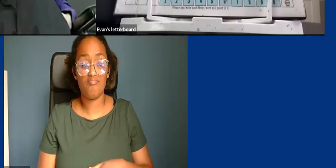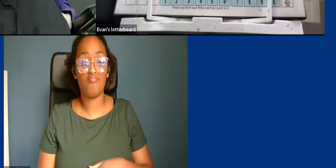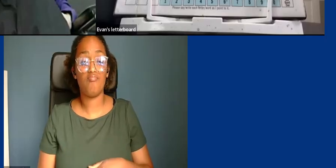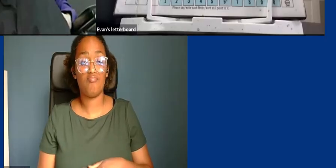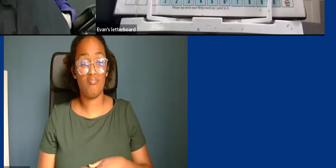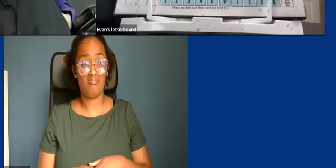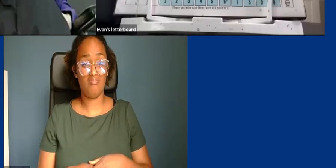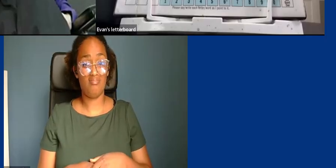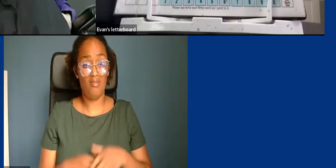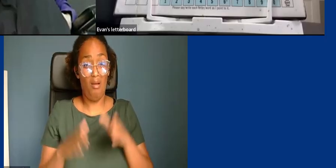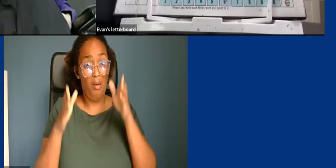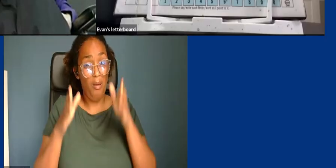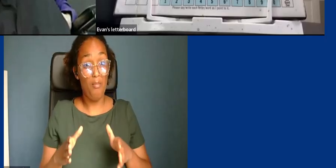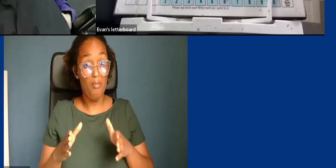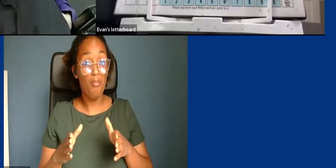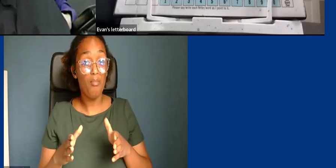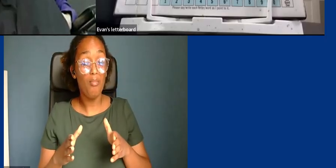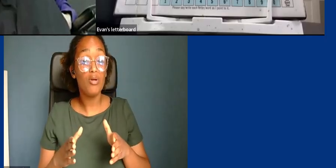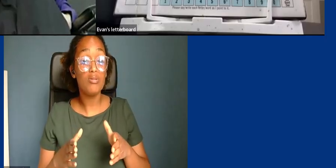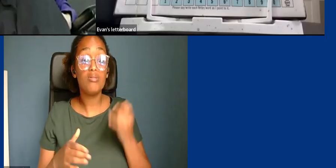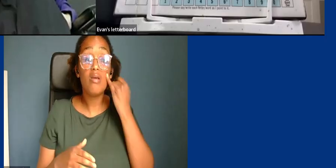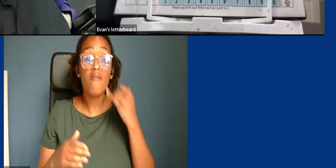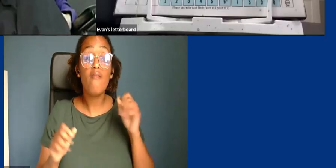of trying again after a failed pregnancy.